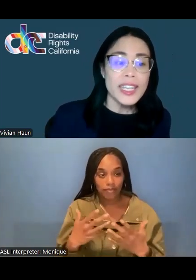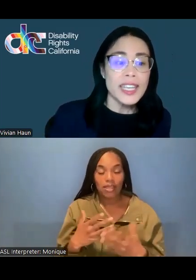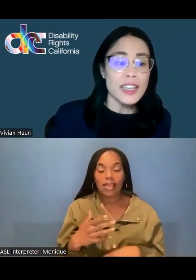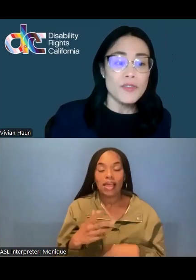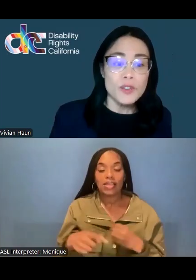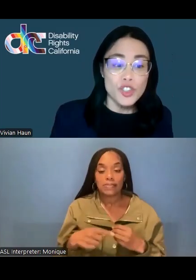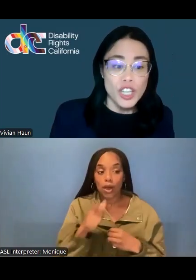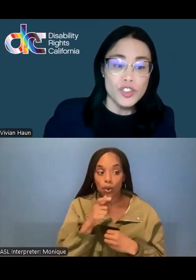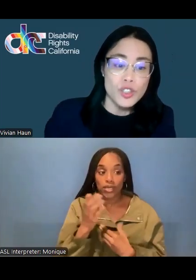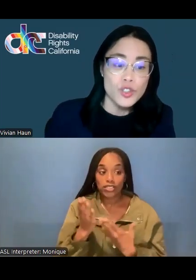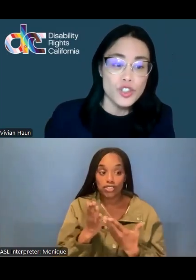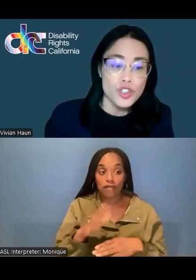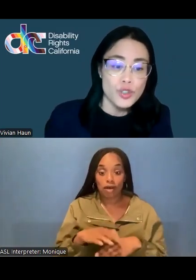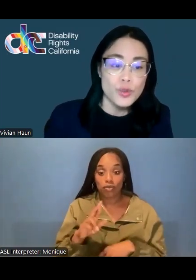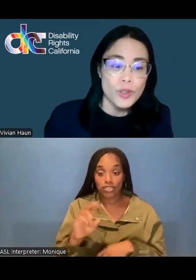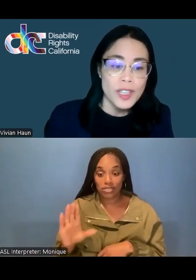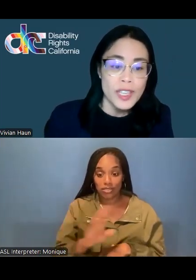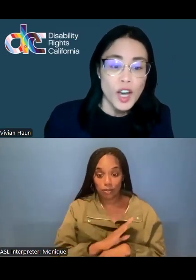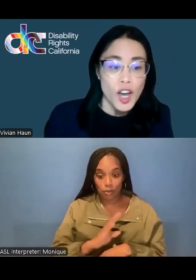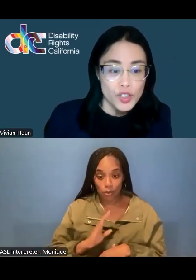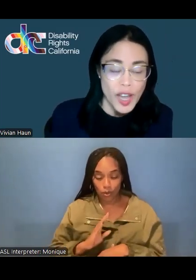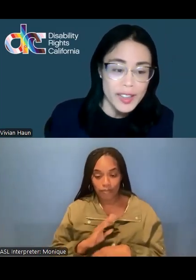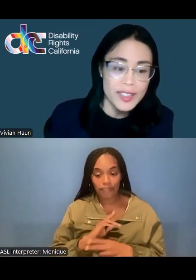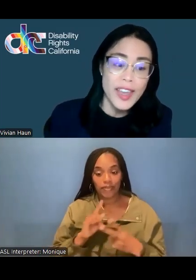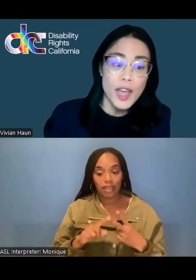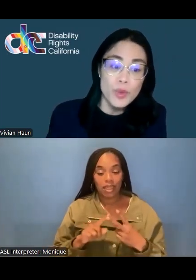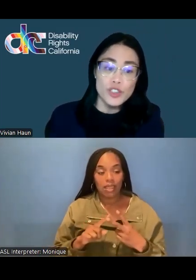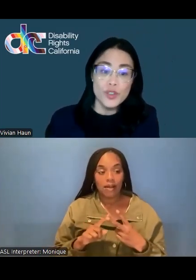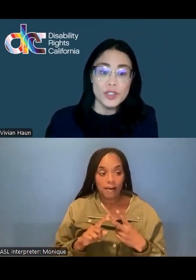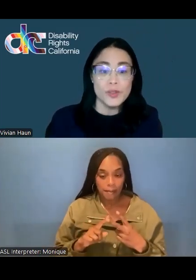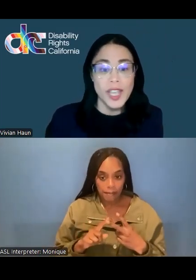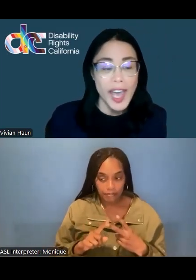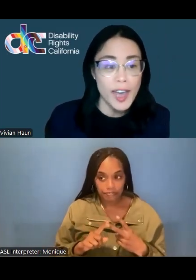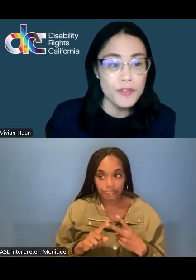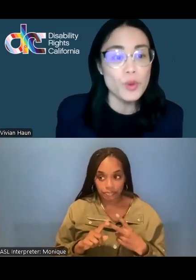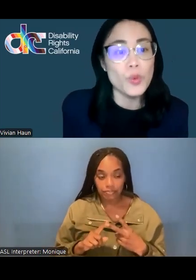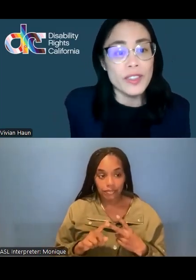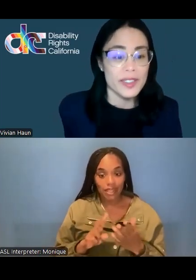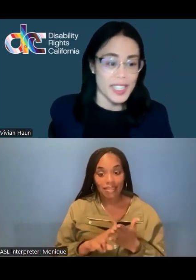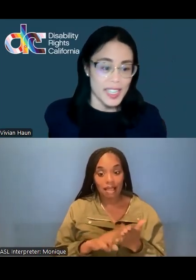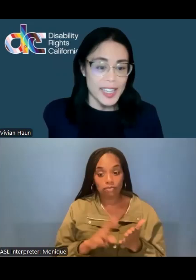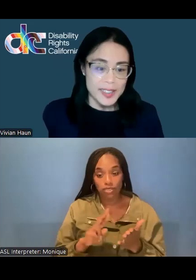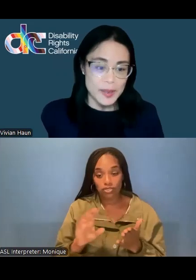It involves changes to the contracts that regional centers have with DDS.